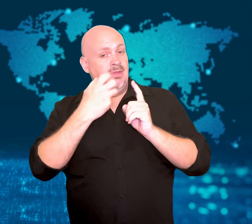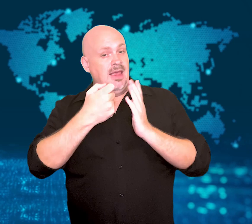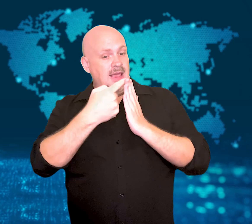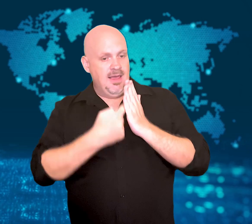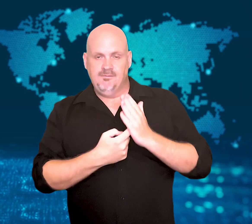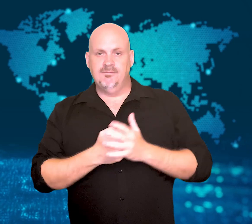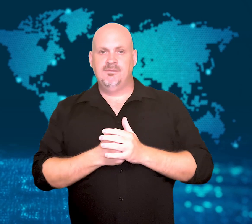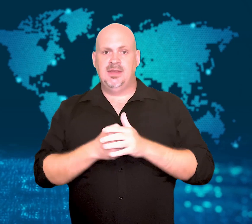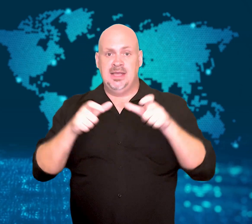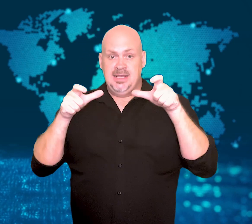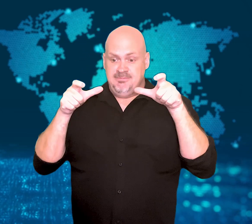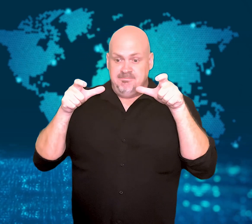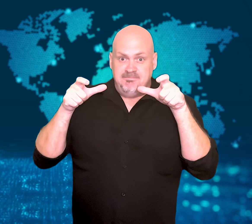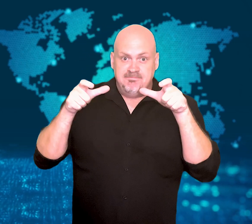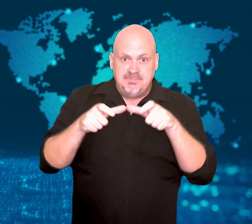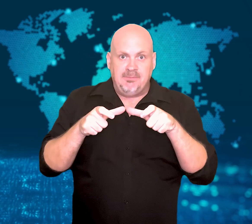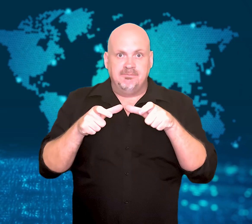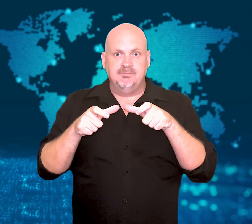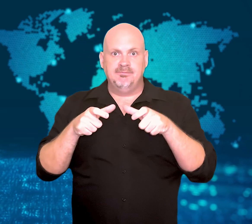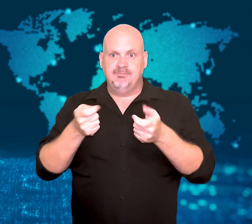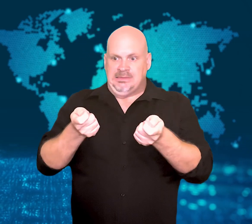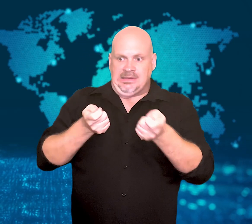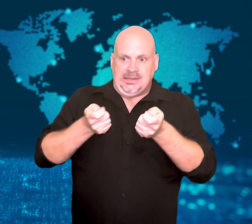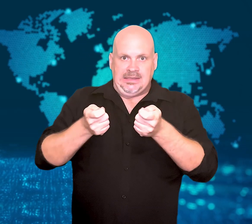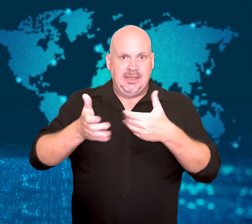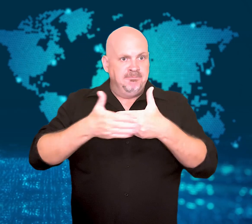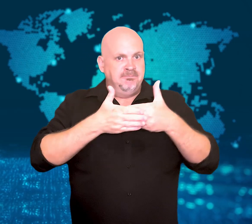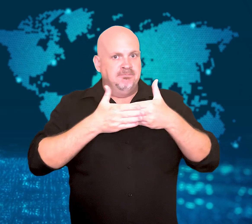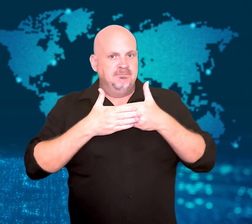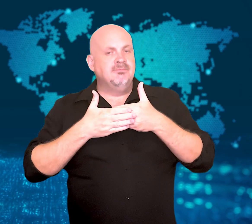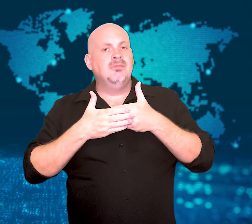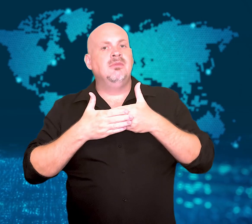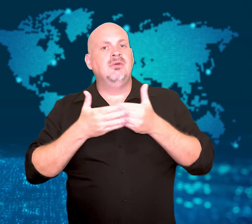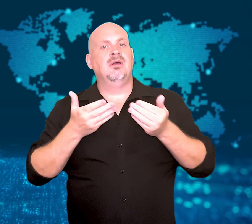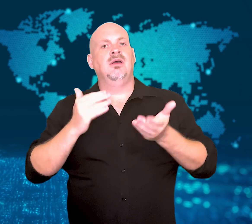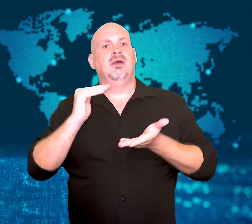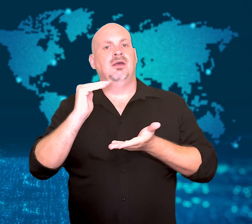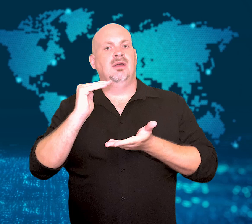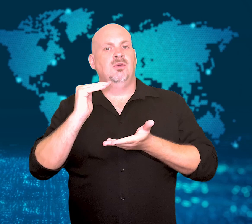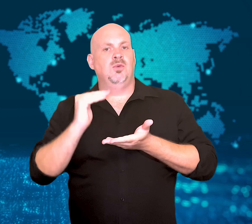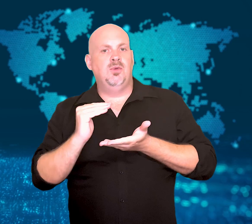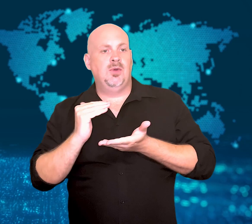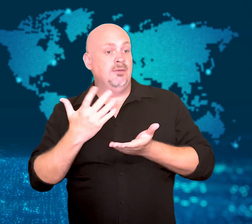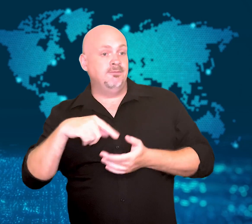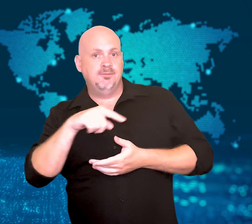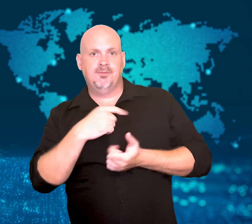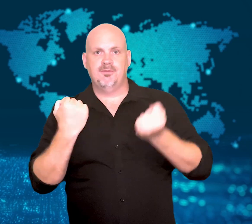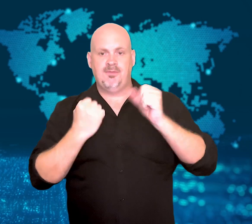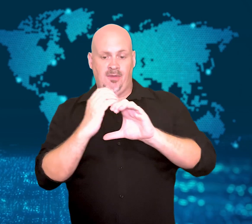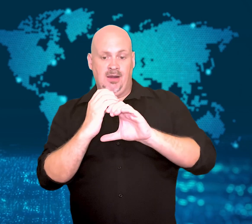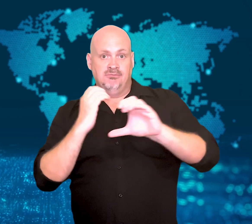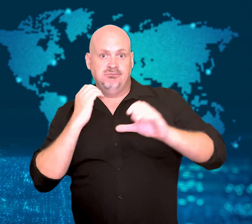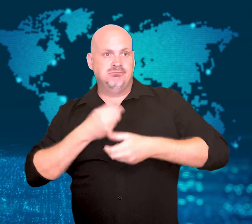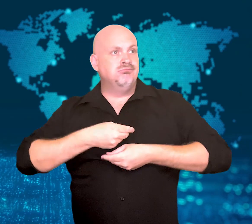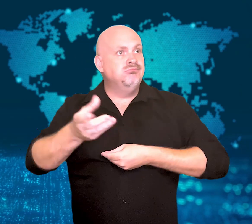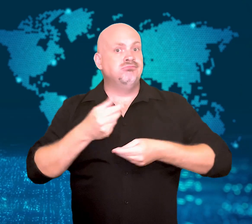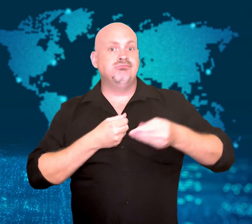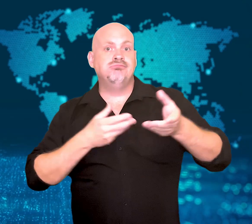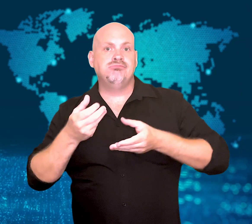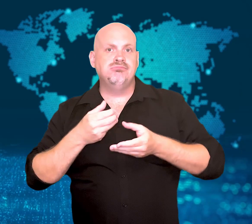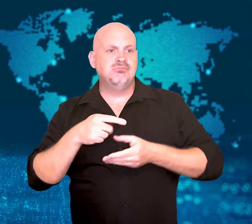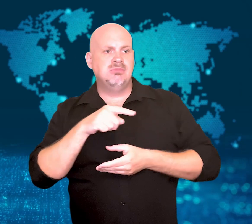Some of the measures ease restrictions, such as those on cargo trucks